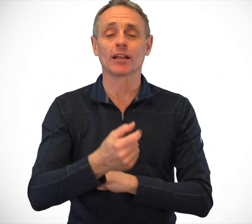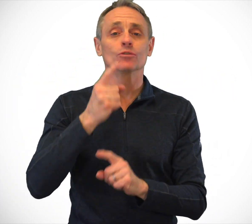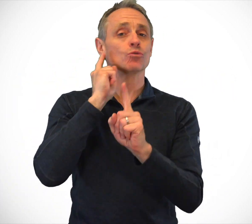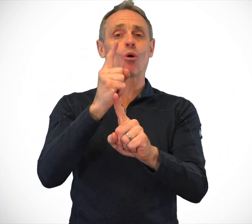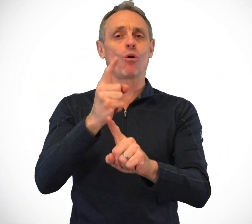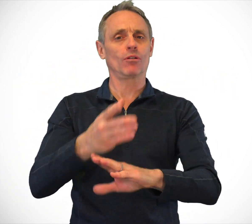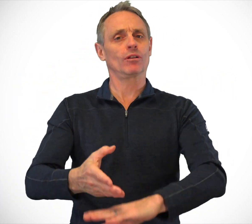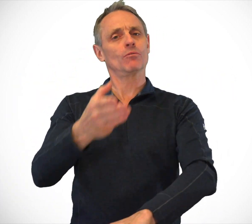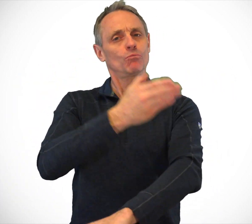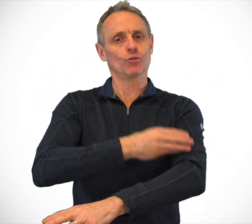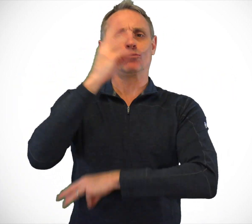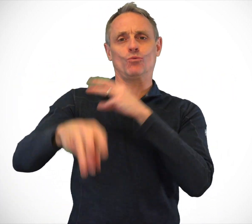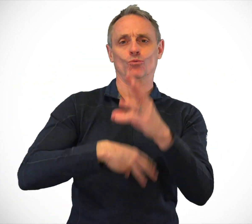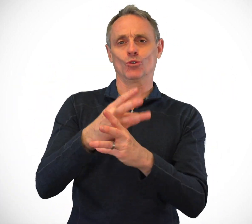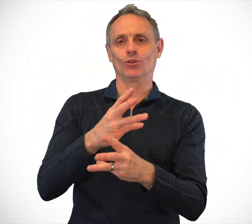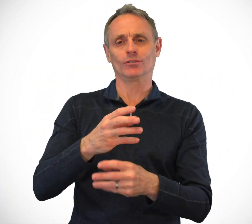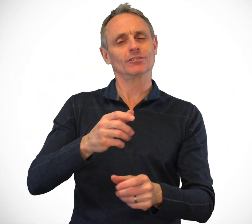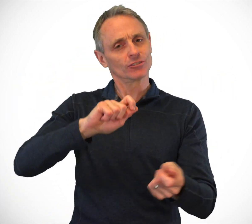a better world for the Deaf community.